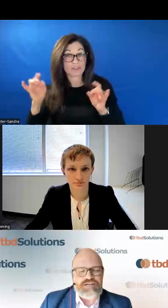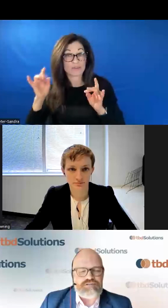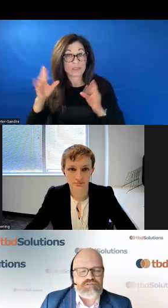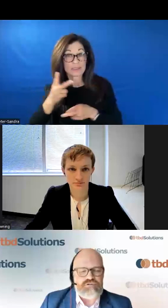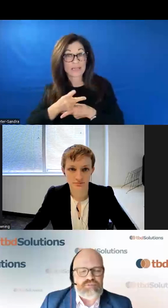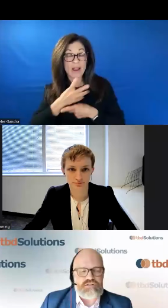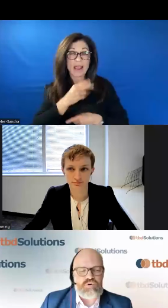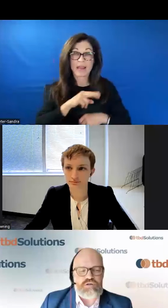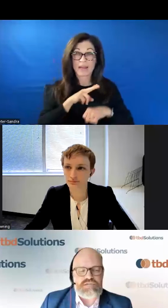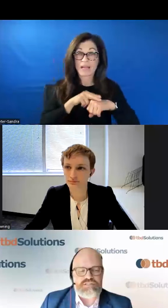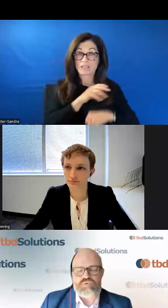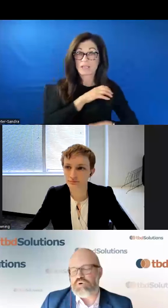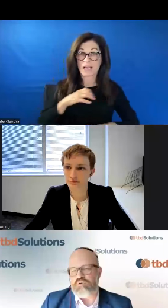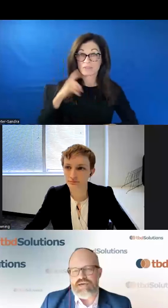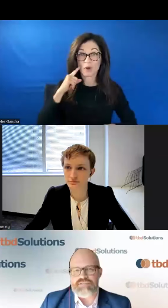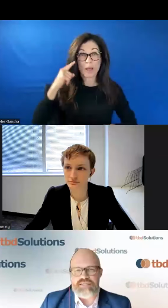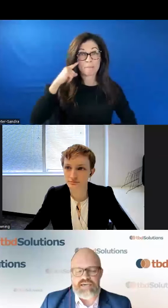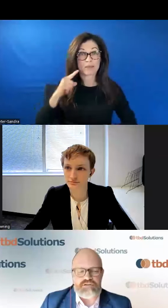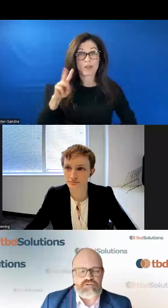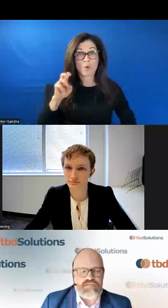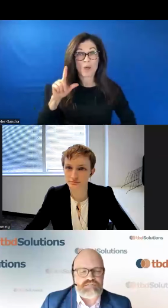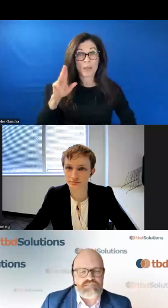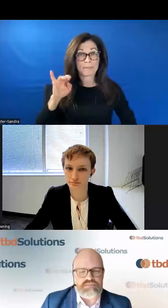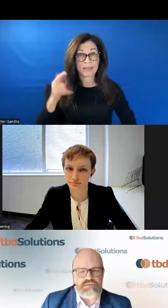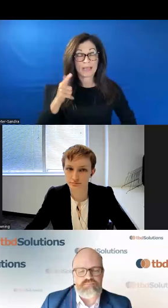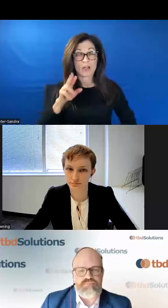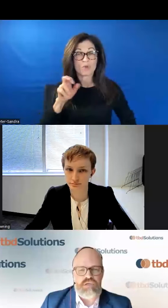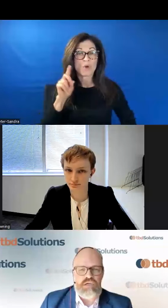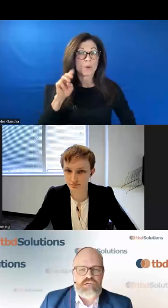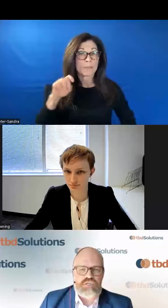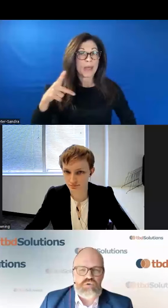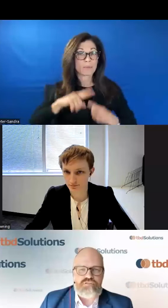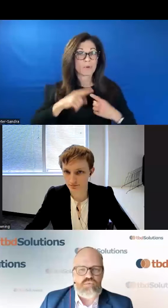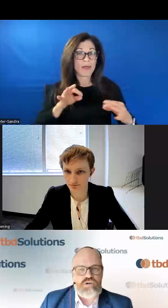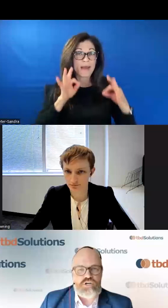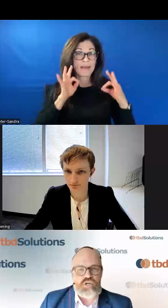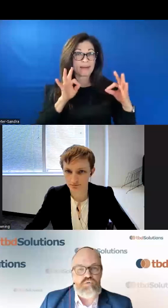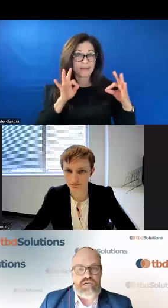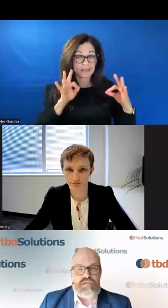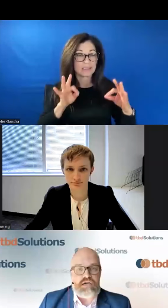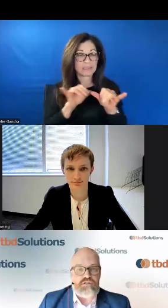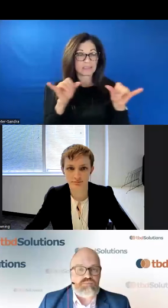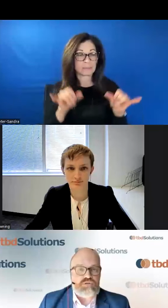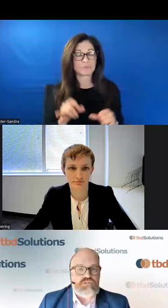NATIONAL COUNCILS WELL-BEING SYSTEM. IF YOU ARE WONDERING WHO IS ELIGIBLE,